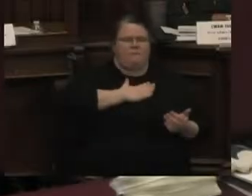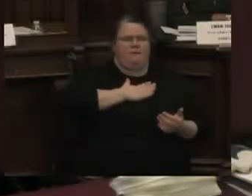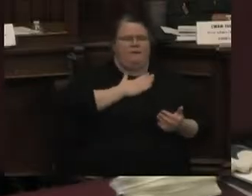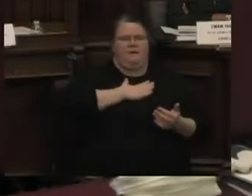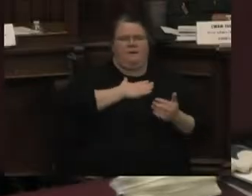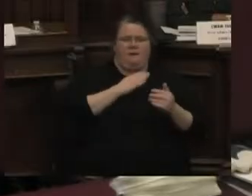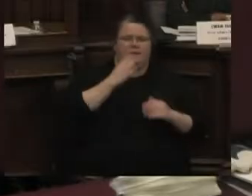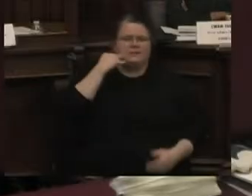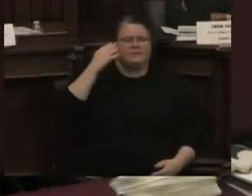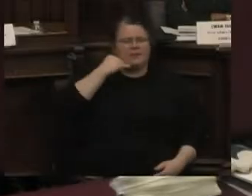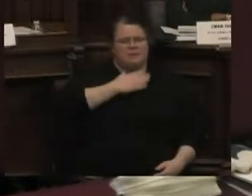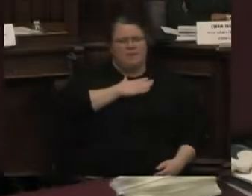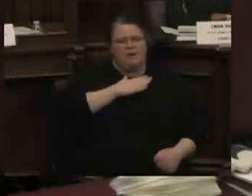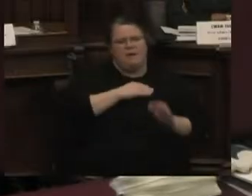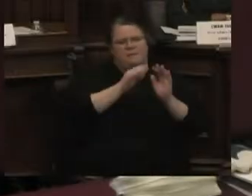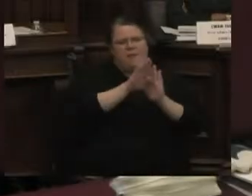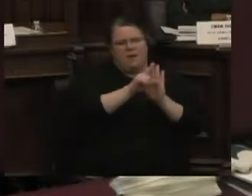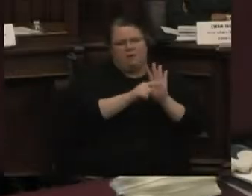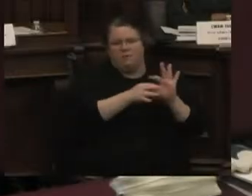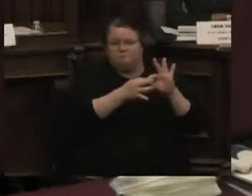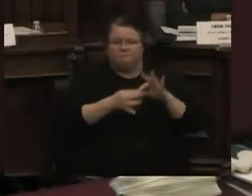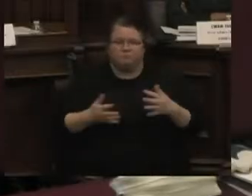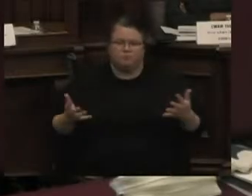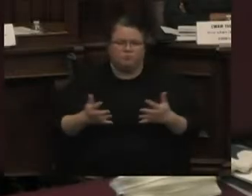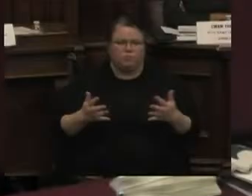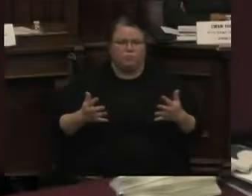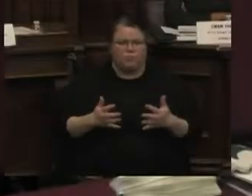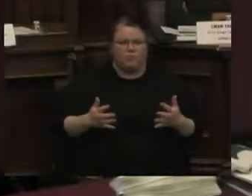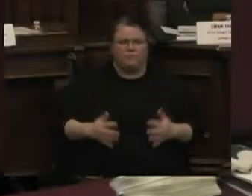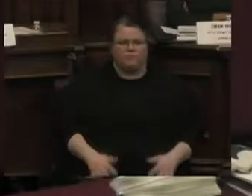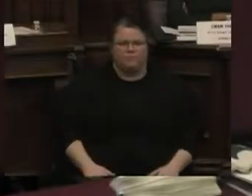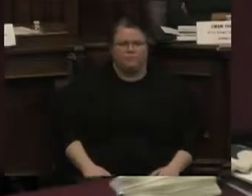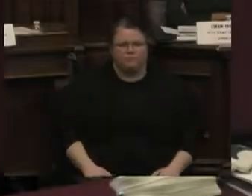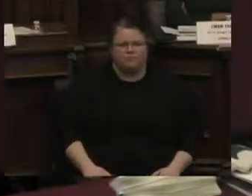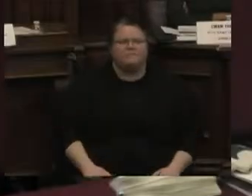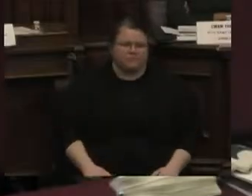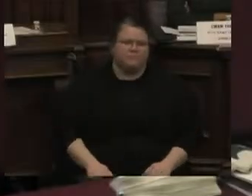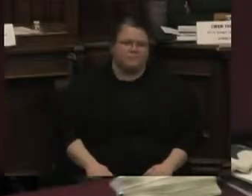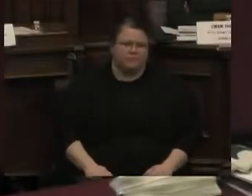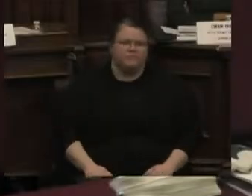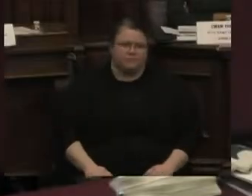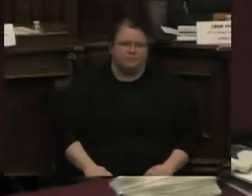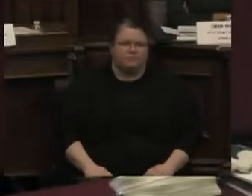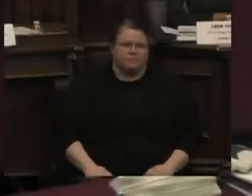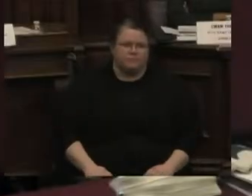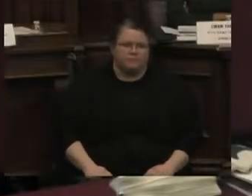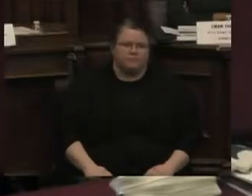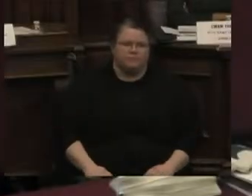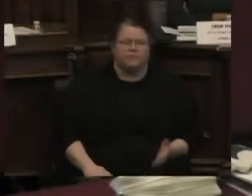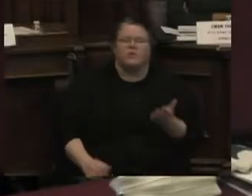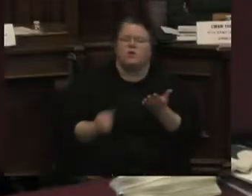the observational walks and engagement. Some of my